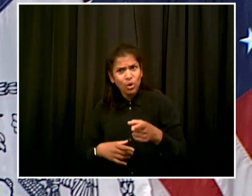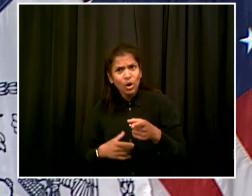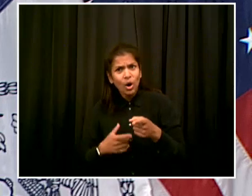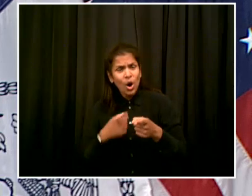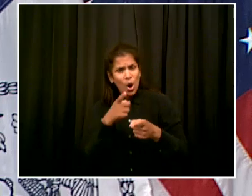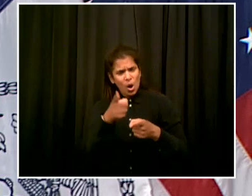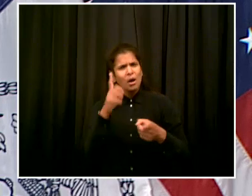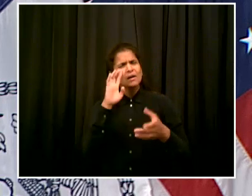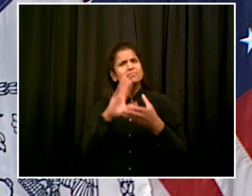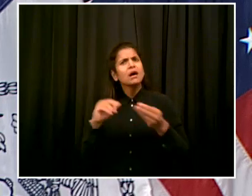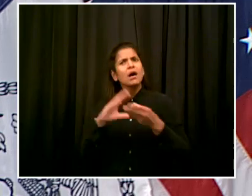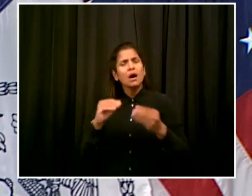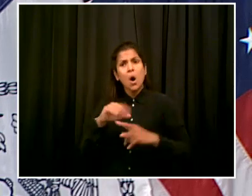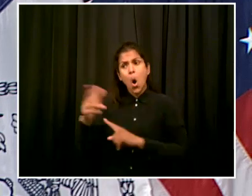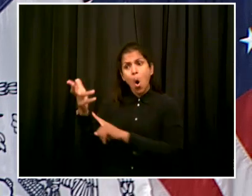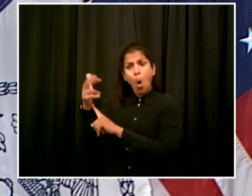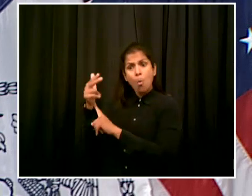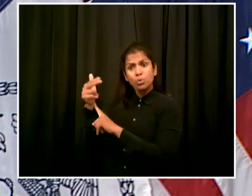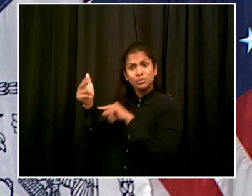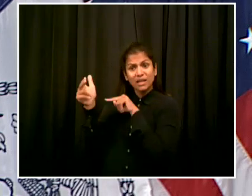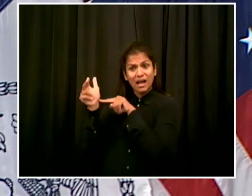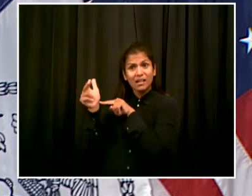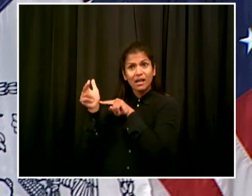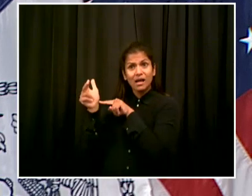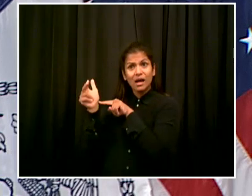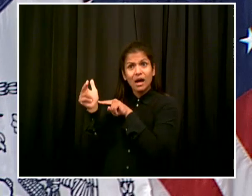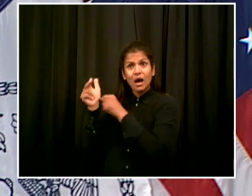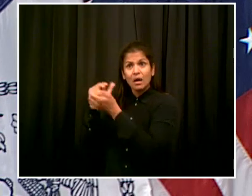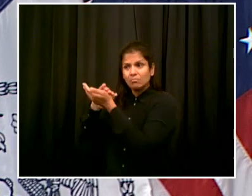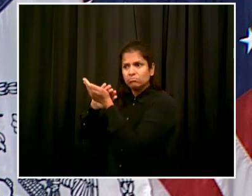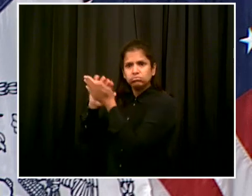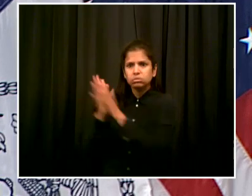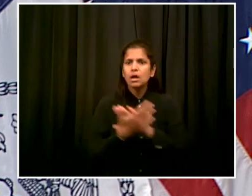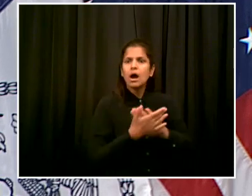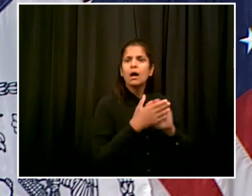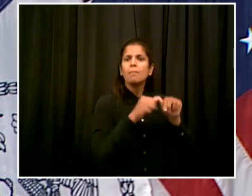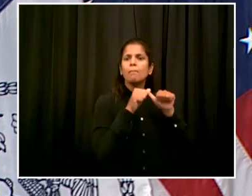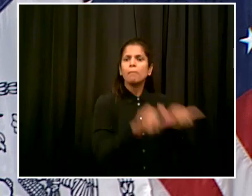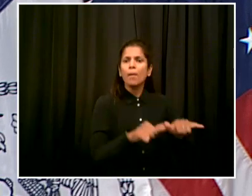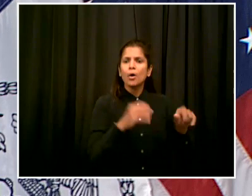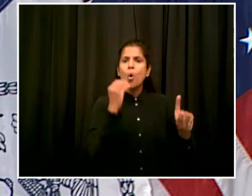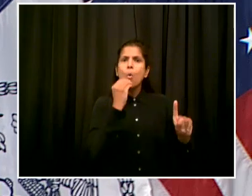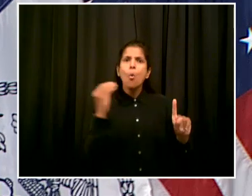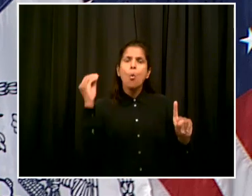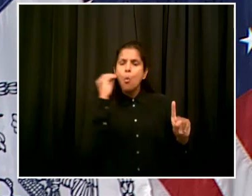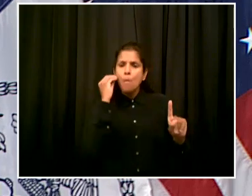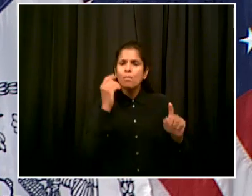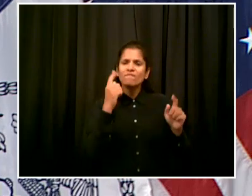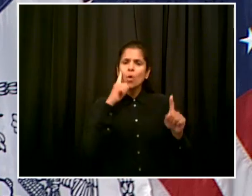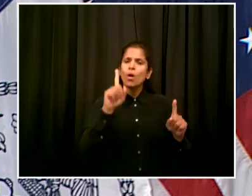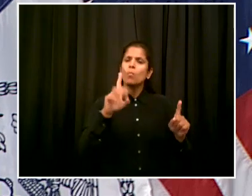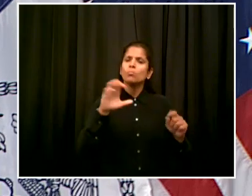SOME ARE TALKING ABOUT CONVERTING